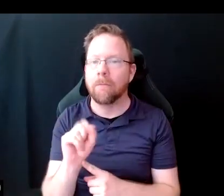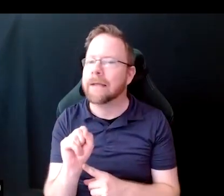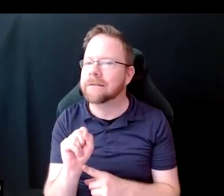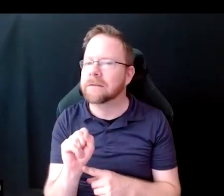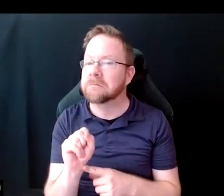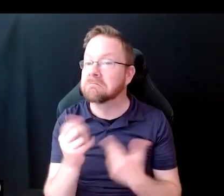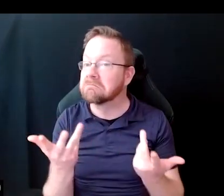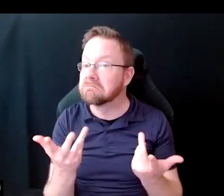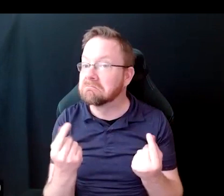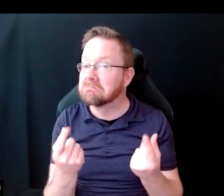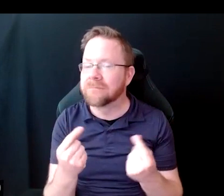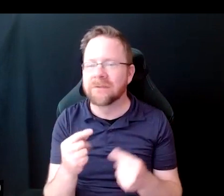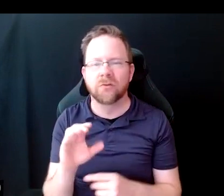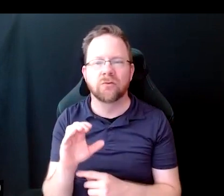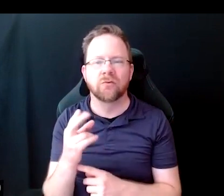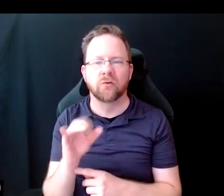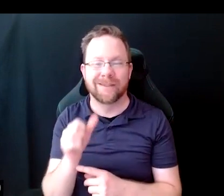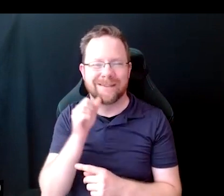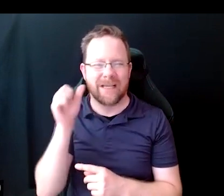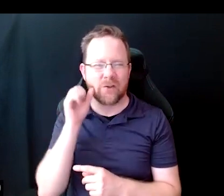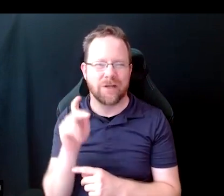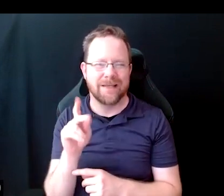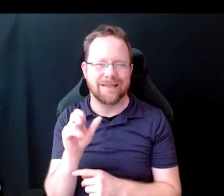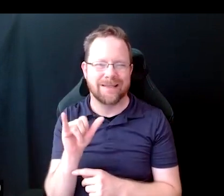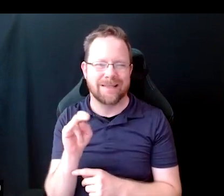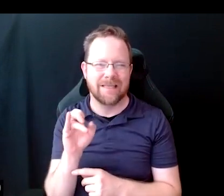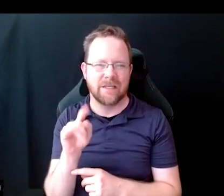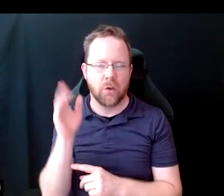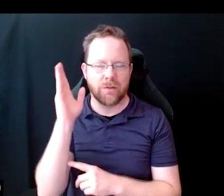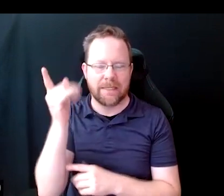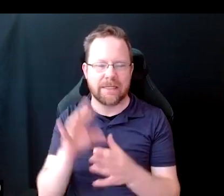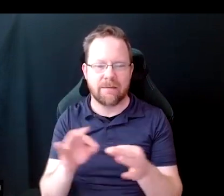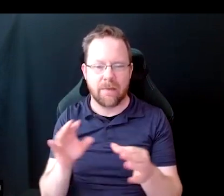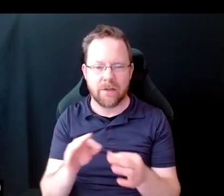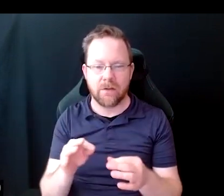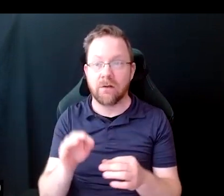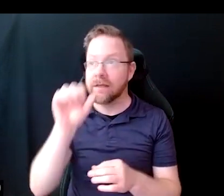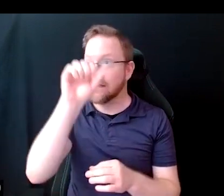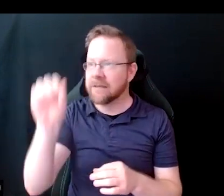Chris, in the keynote yesterday talked about, "We want going to space to be like getting on a bus."